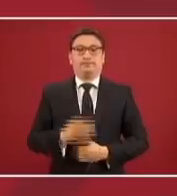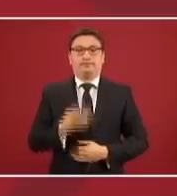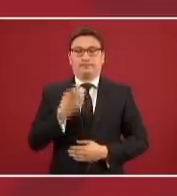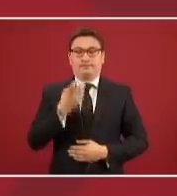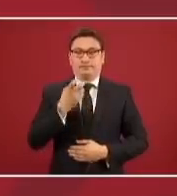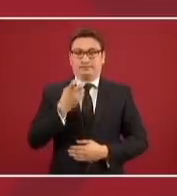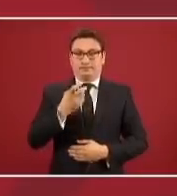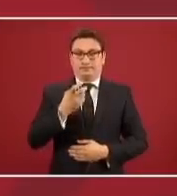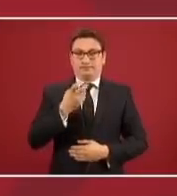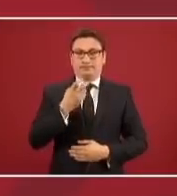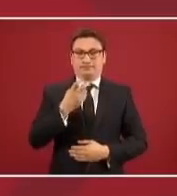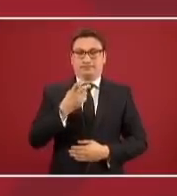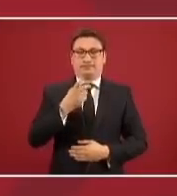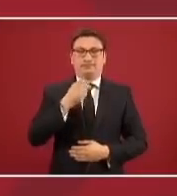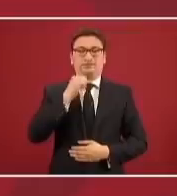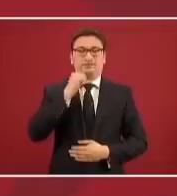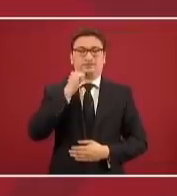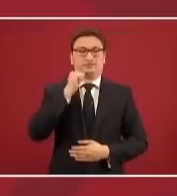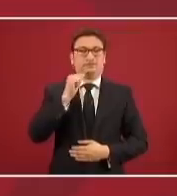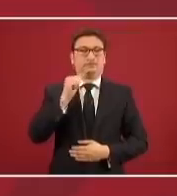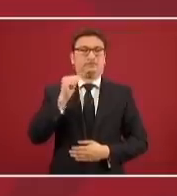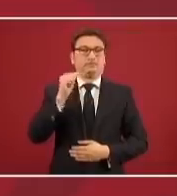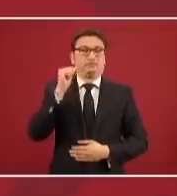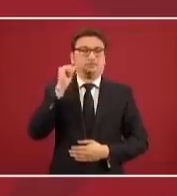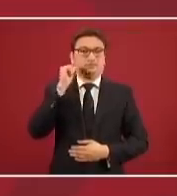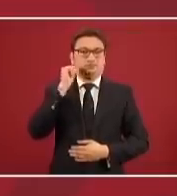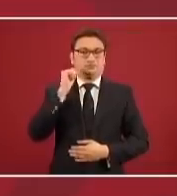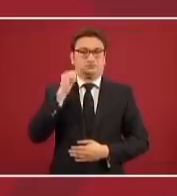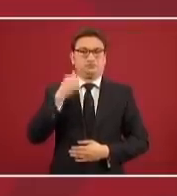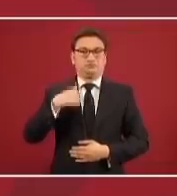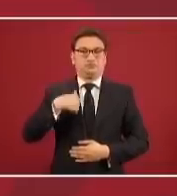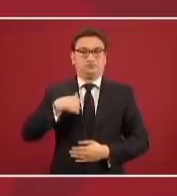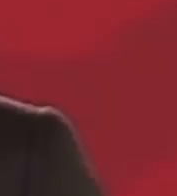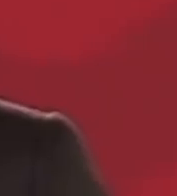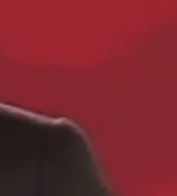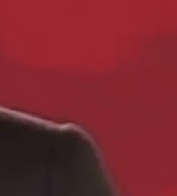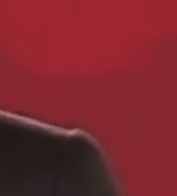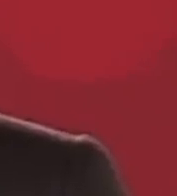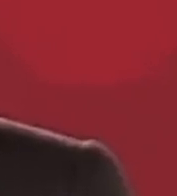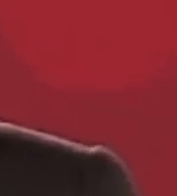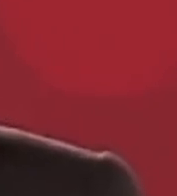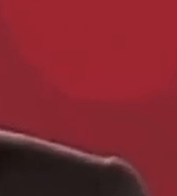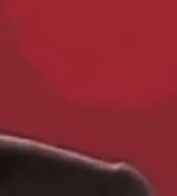remember that this is what he said businessmen who sought to speak to him